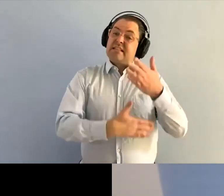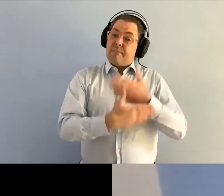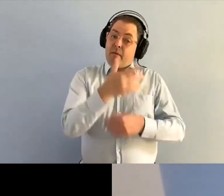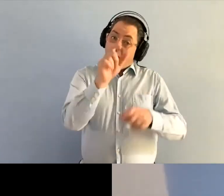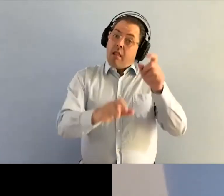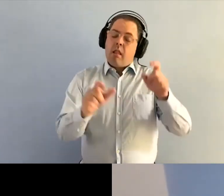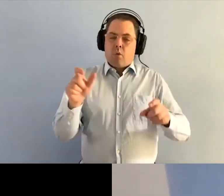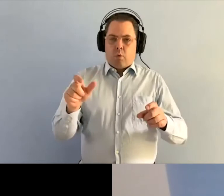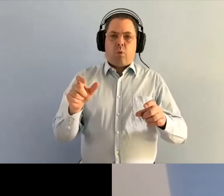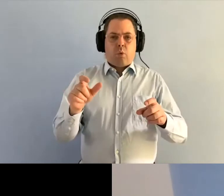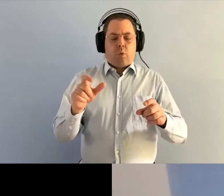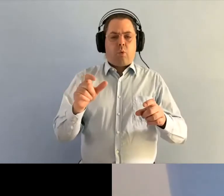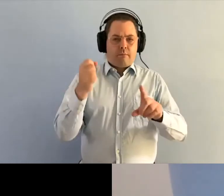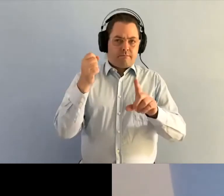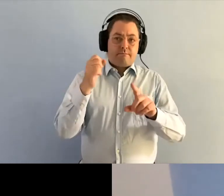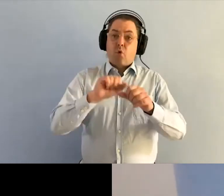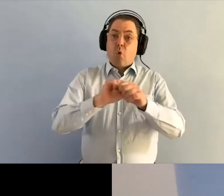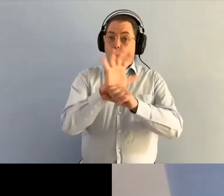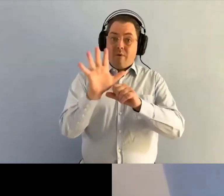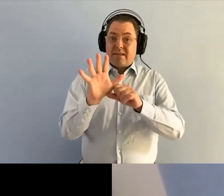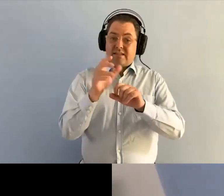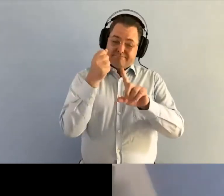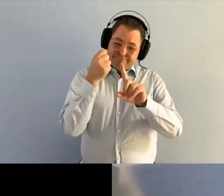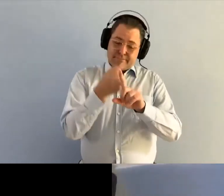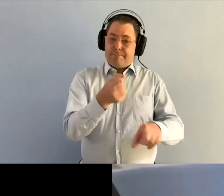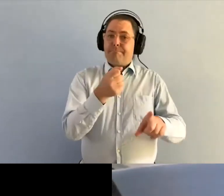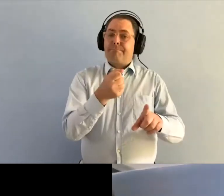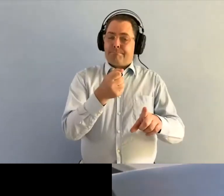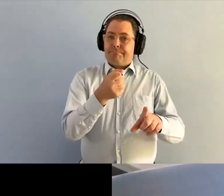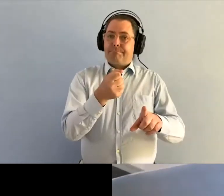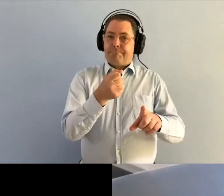to Nepal people with disabilities are very much